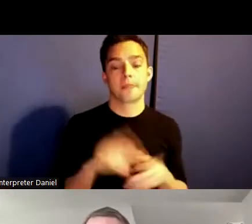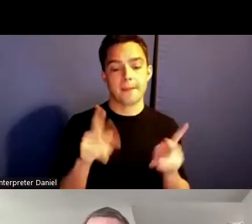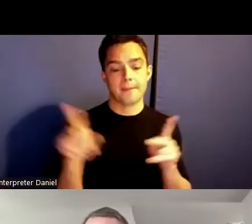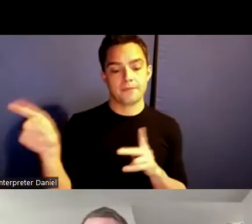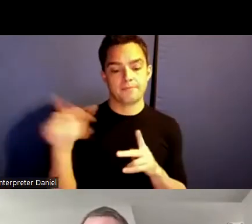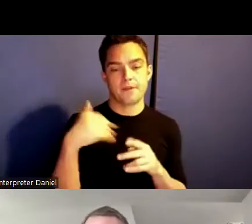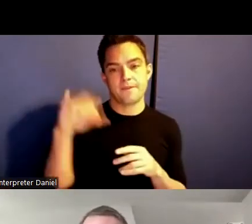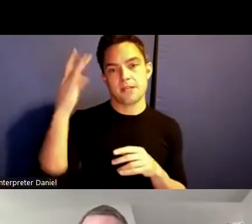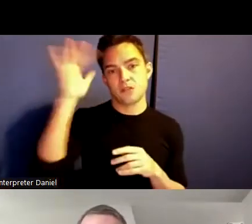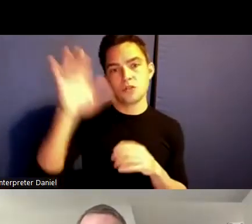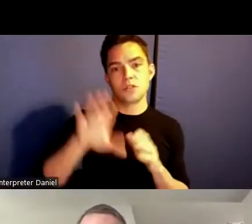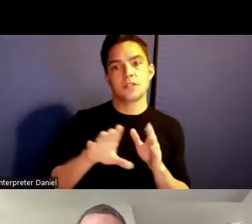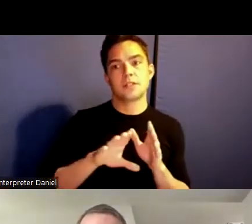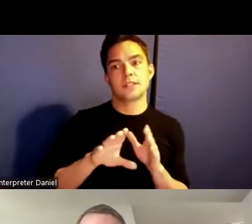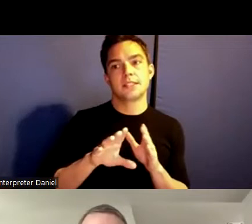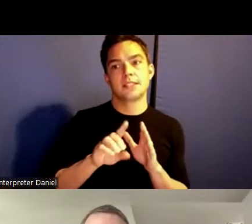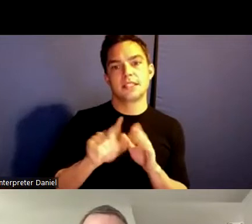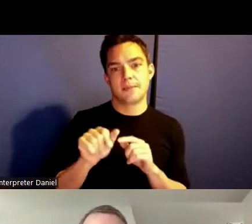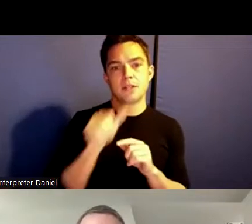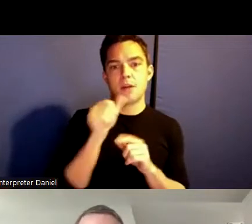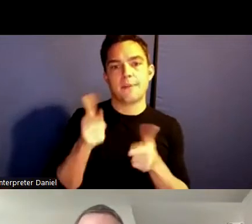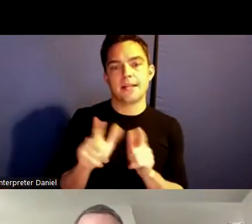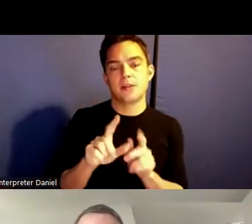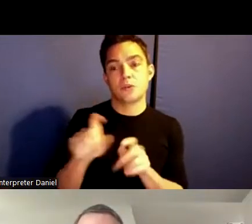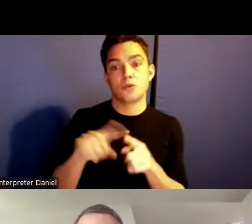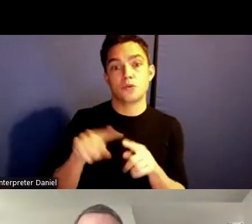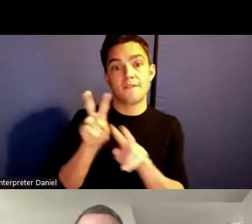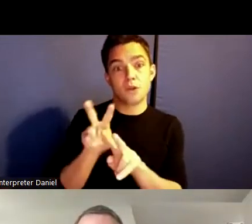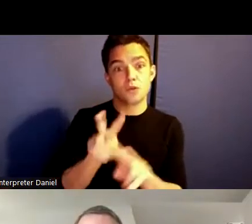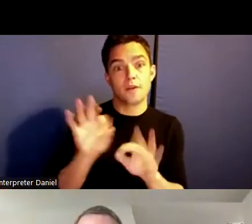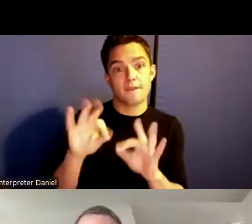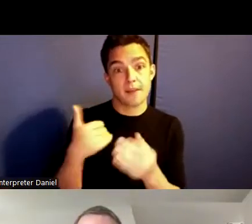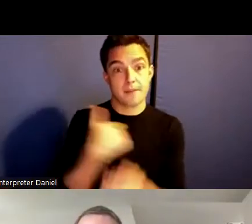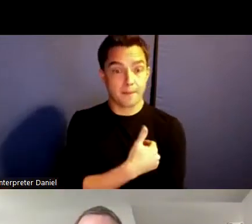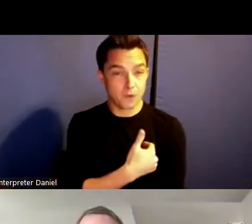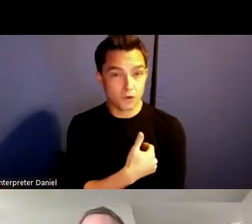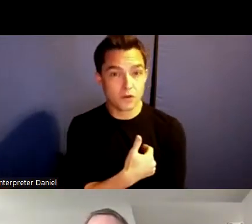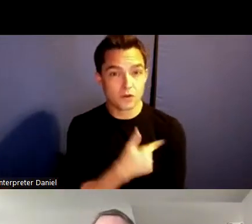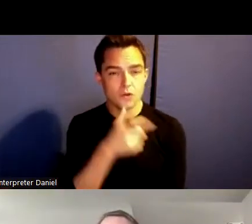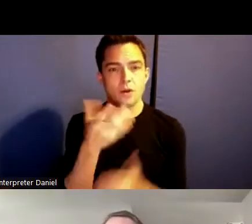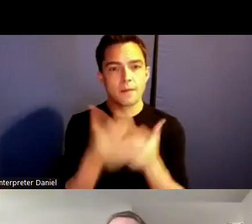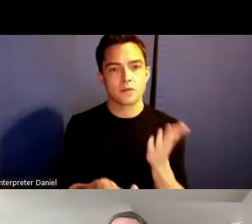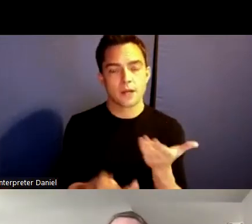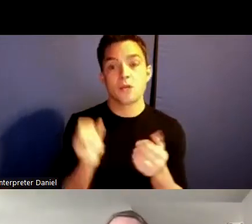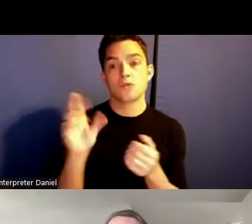disabilities not being allowed to go to the funeral of a family member who had died, or vice